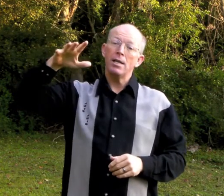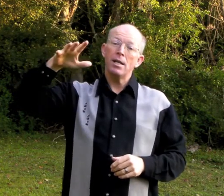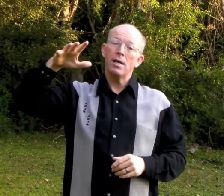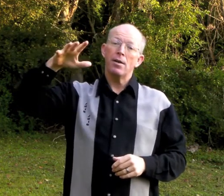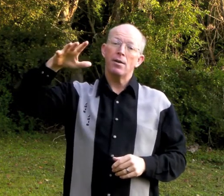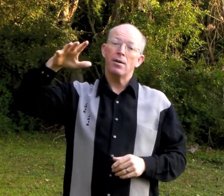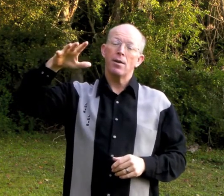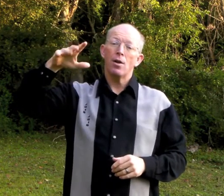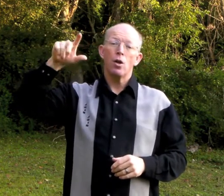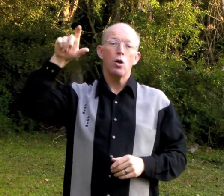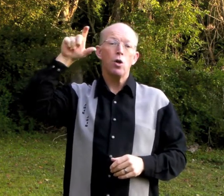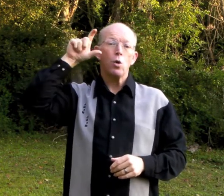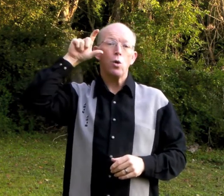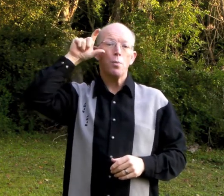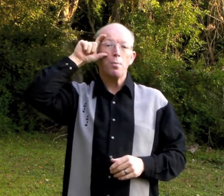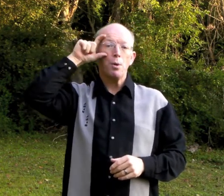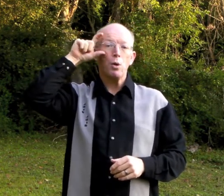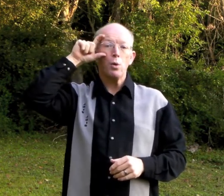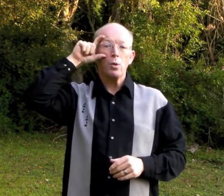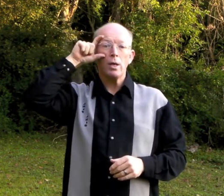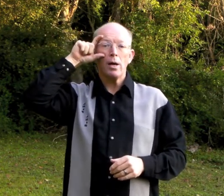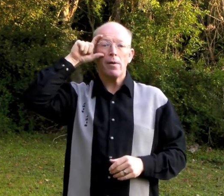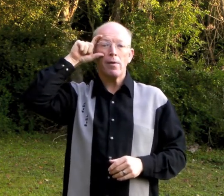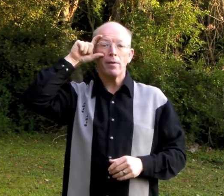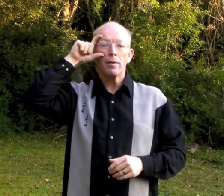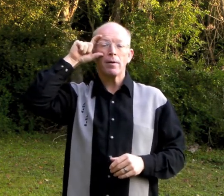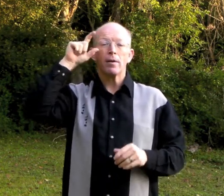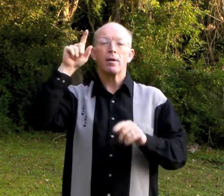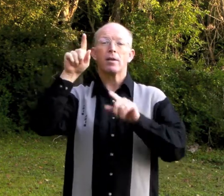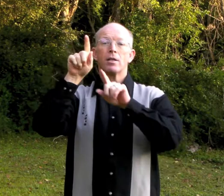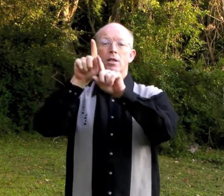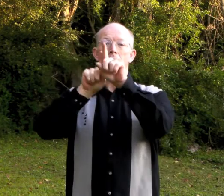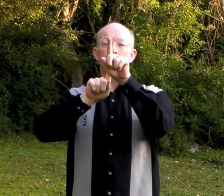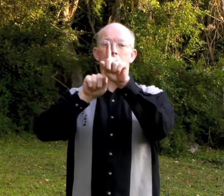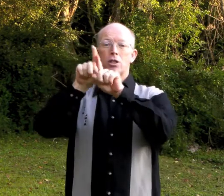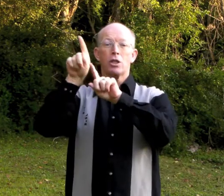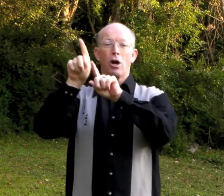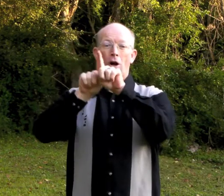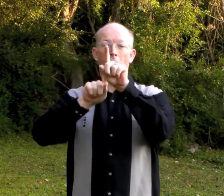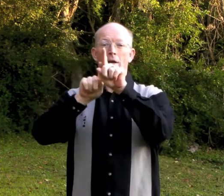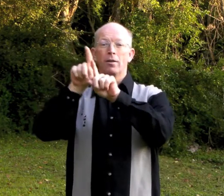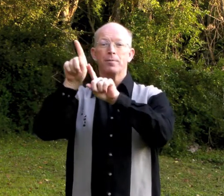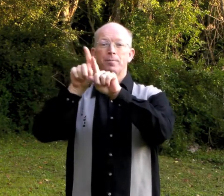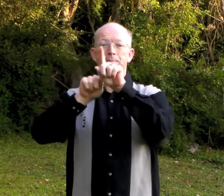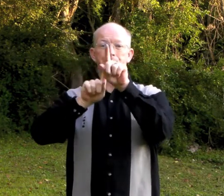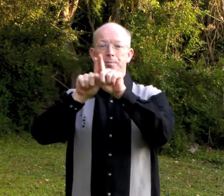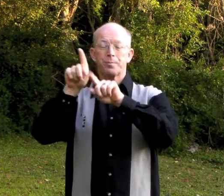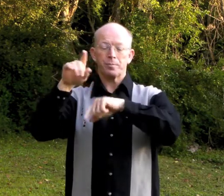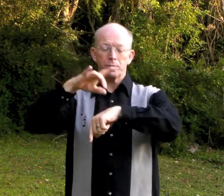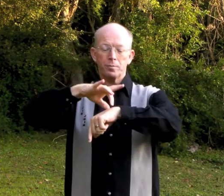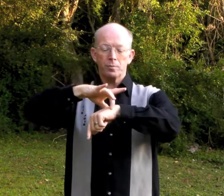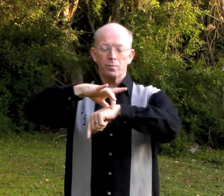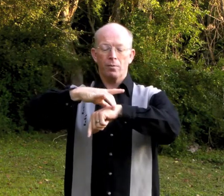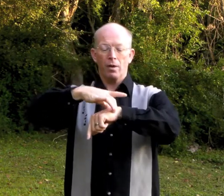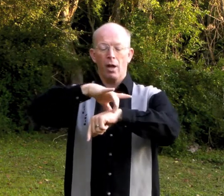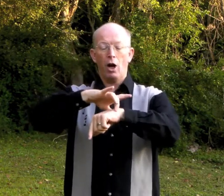SUN MOON STAR